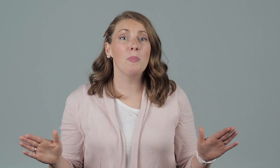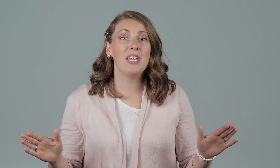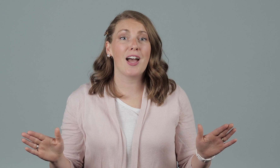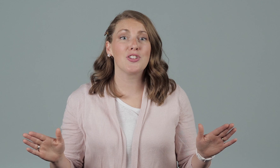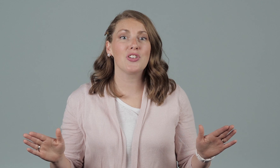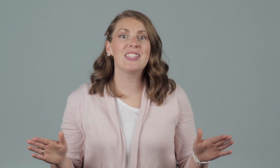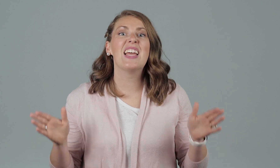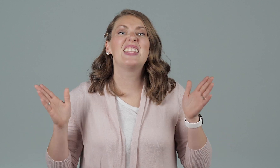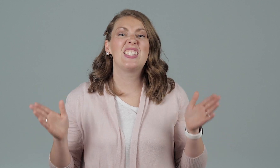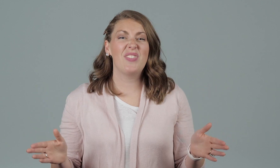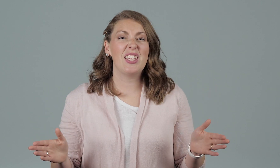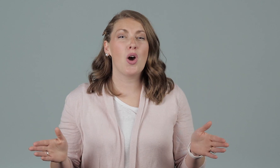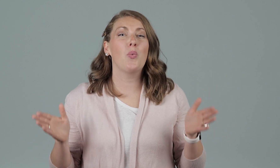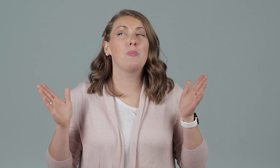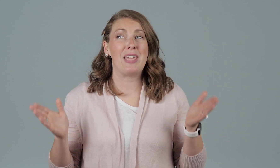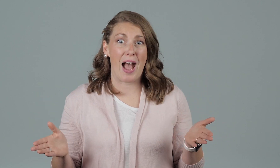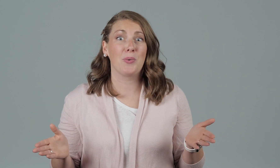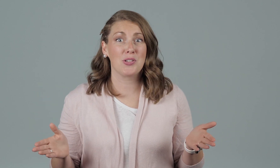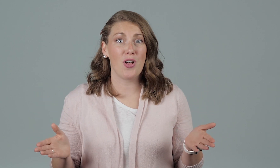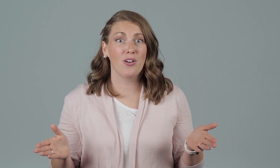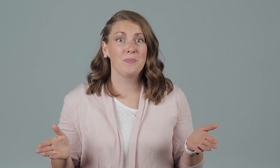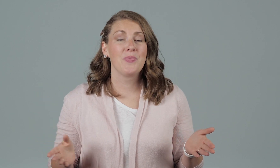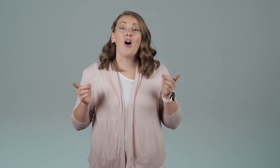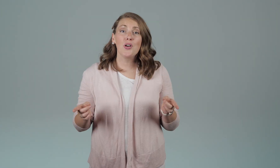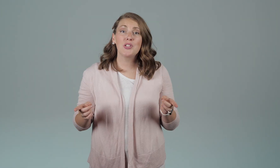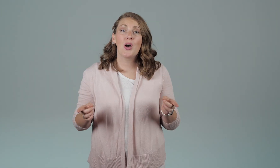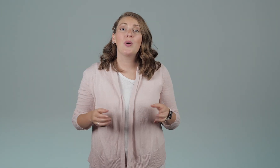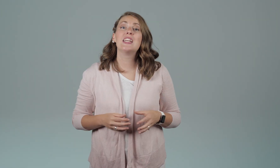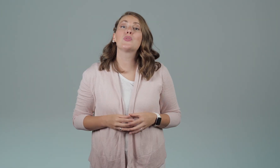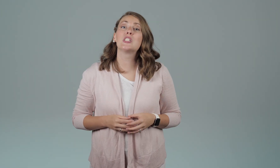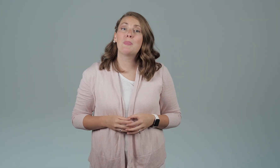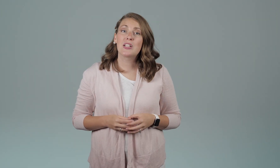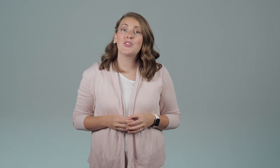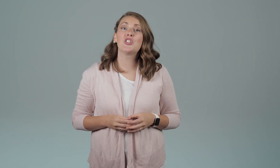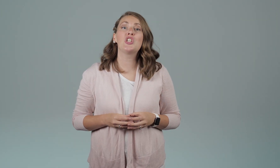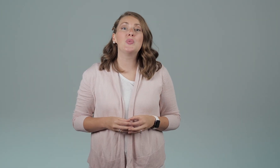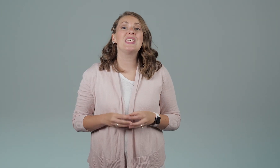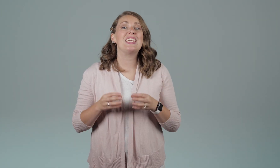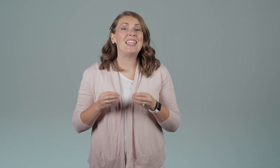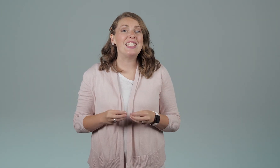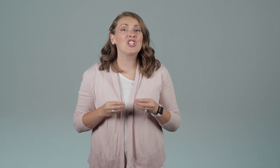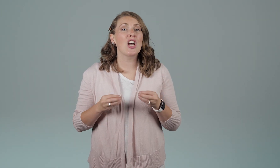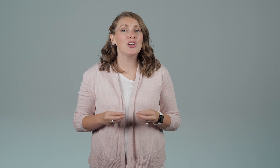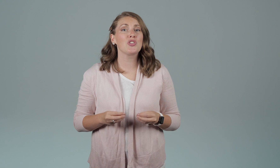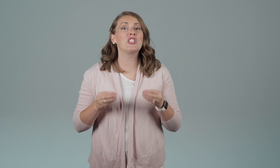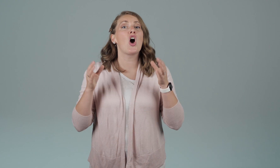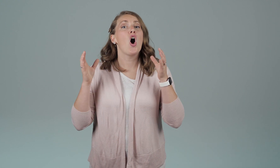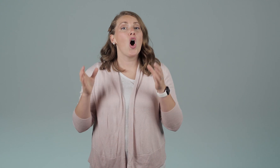many countries this video would be hours long. Also it's respectful to use each country's